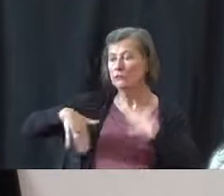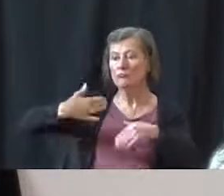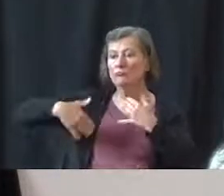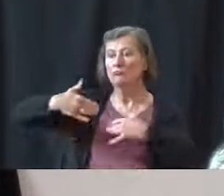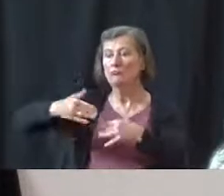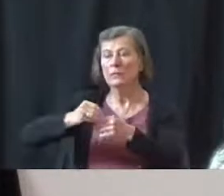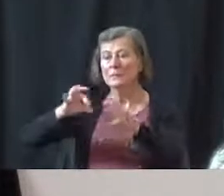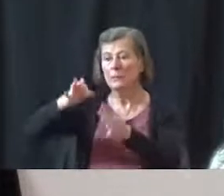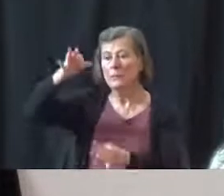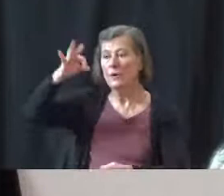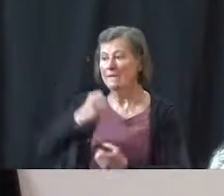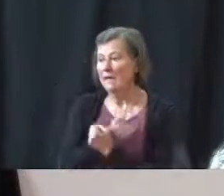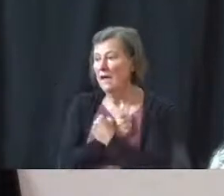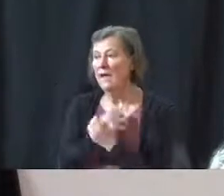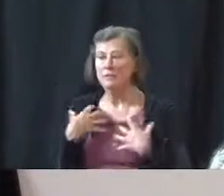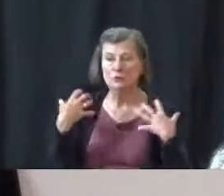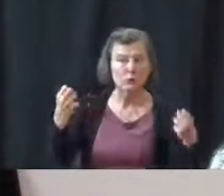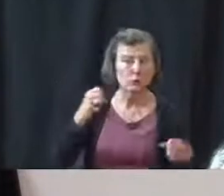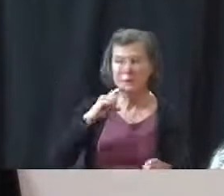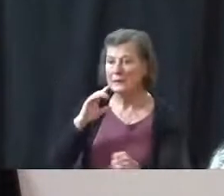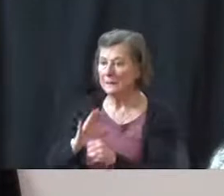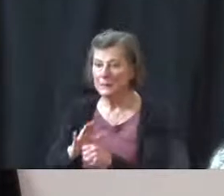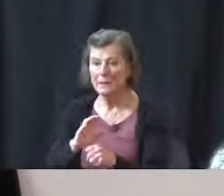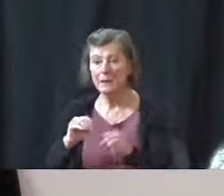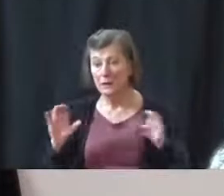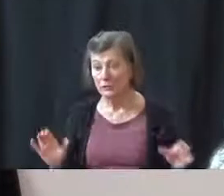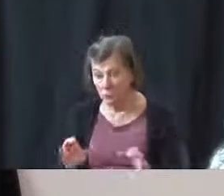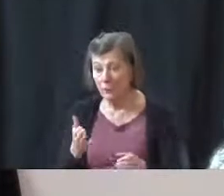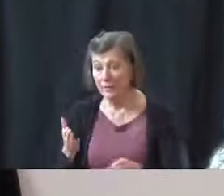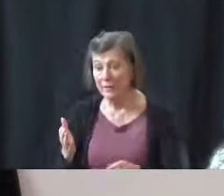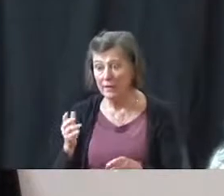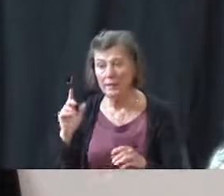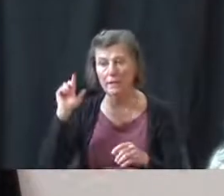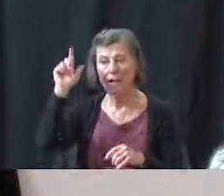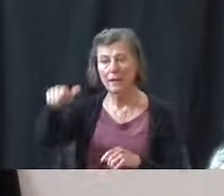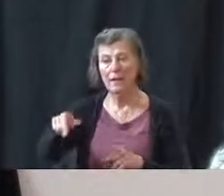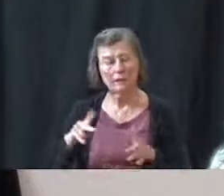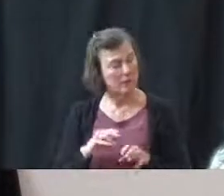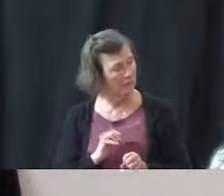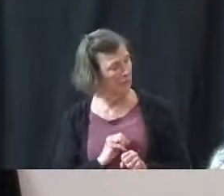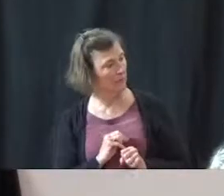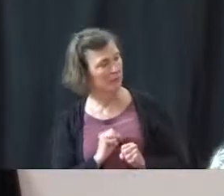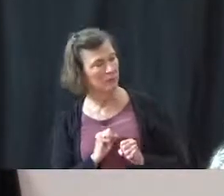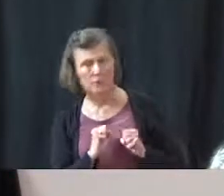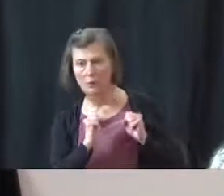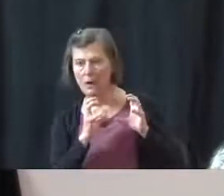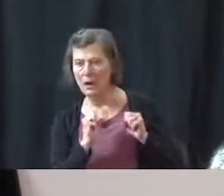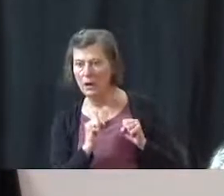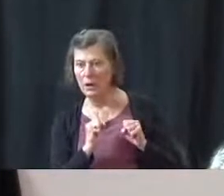of love, encouraging commitment and they do things and afterwards everybody's, wow how did they do that.